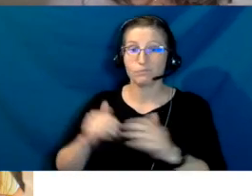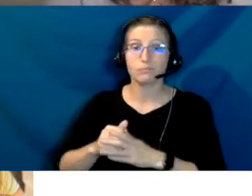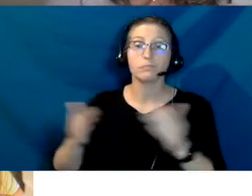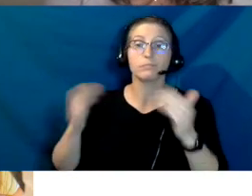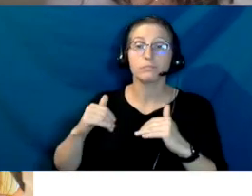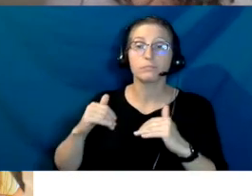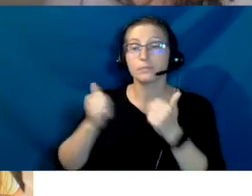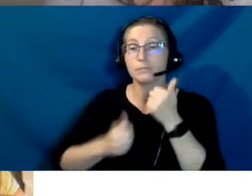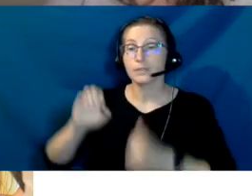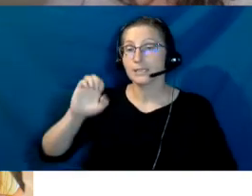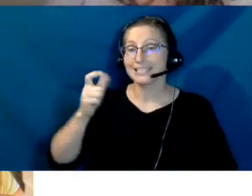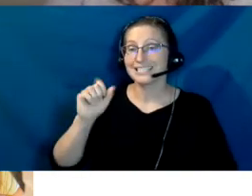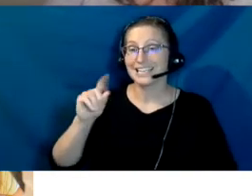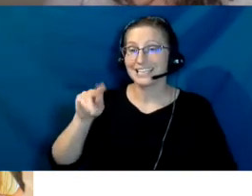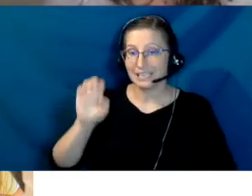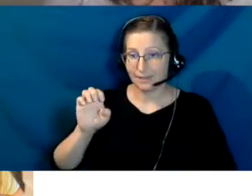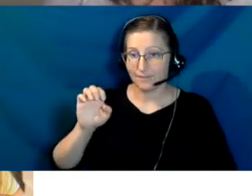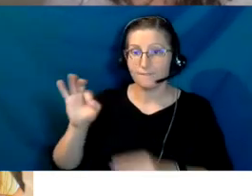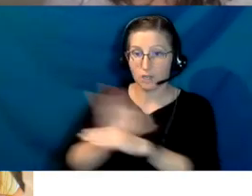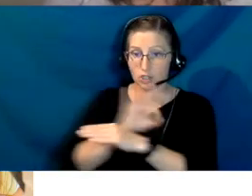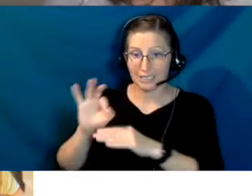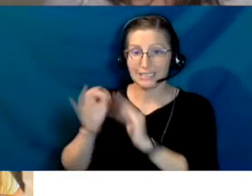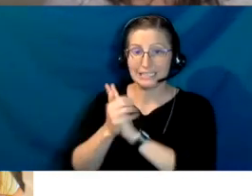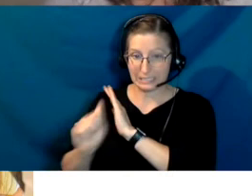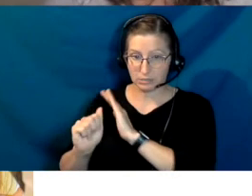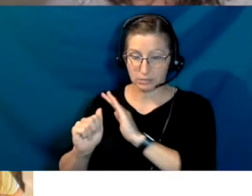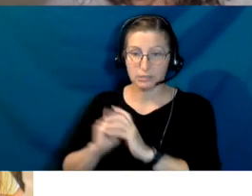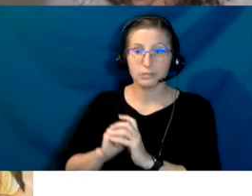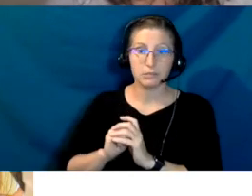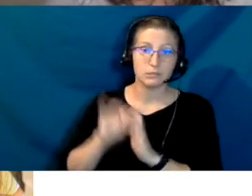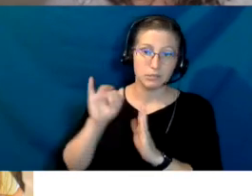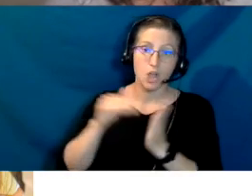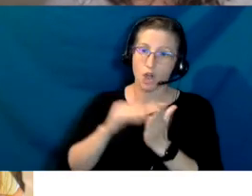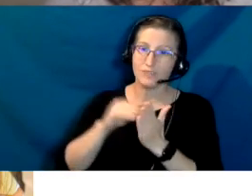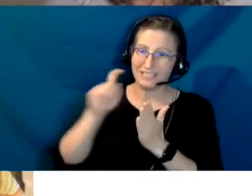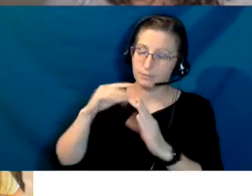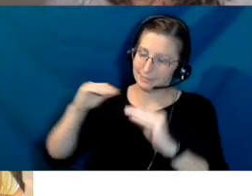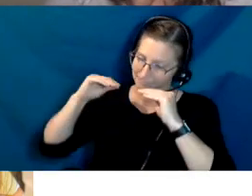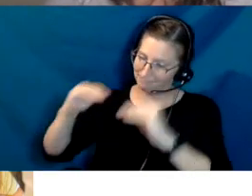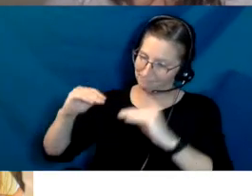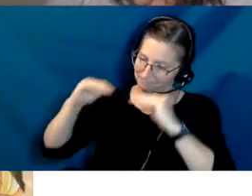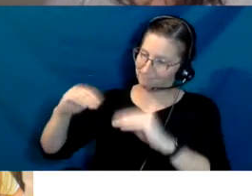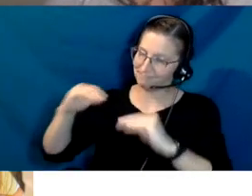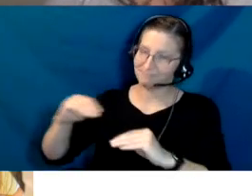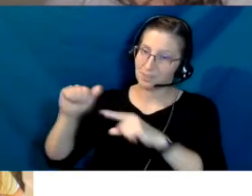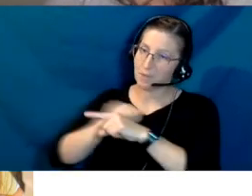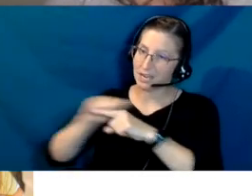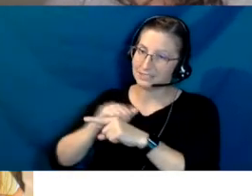skills is often an area that needs to be explicitly taught and practiced as well. Transition skills